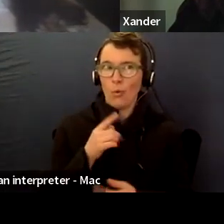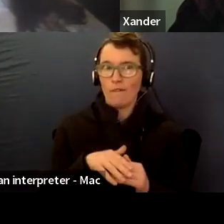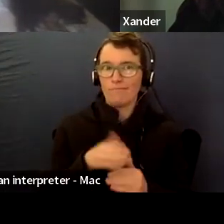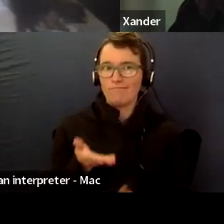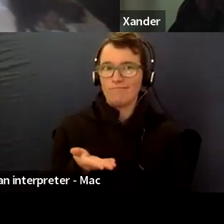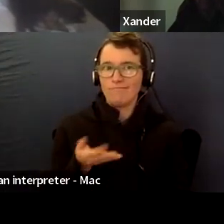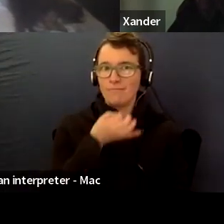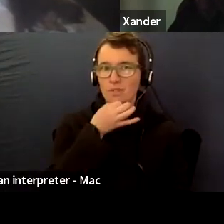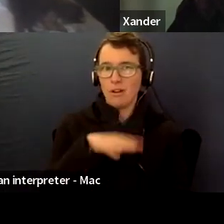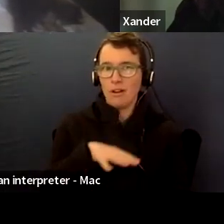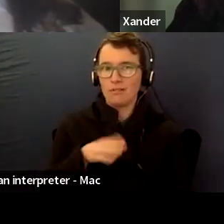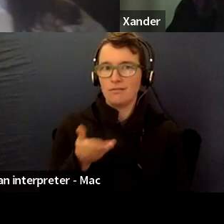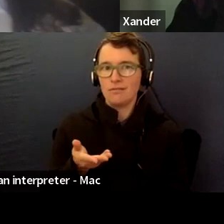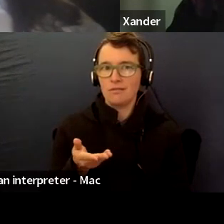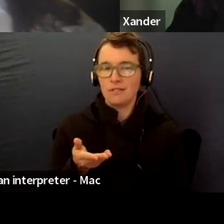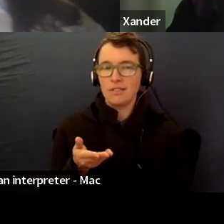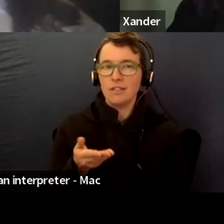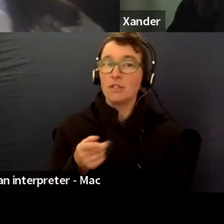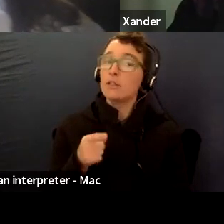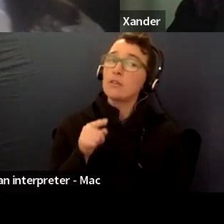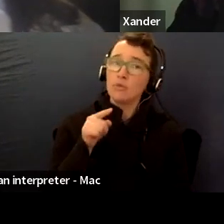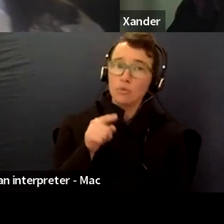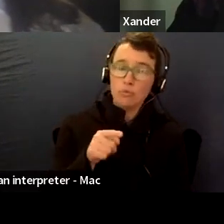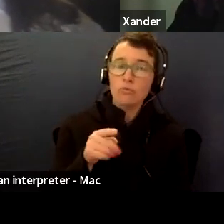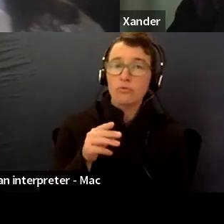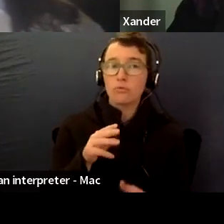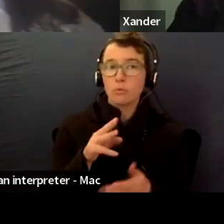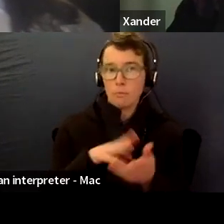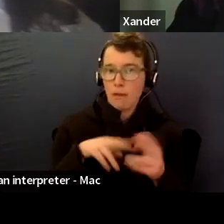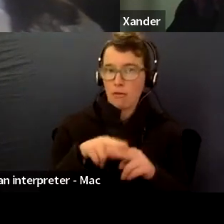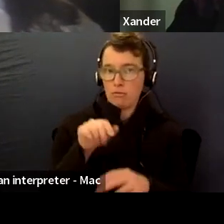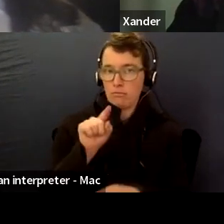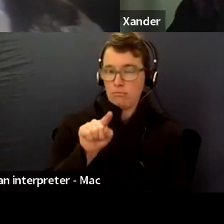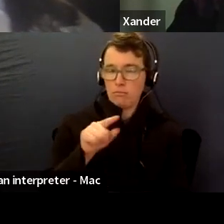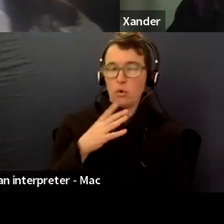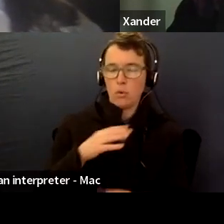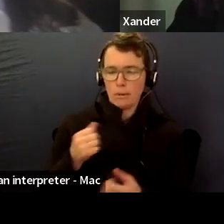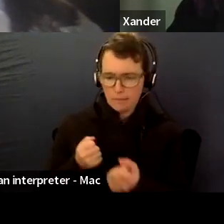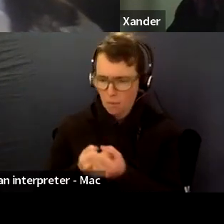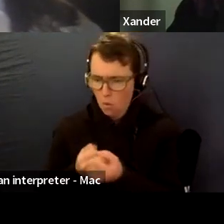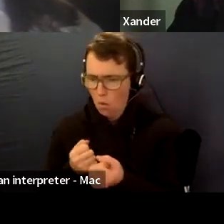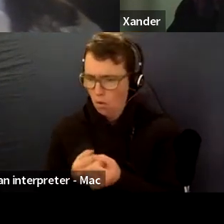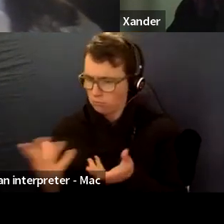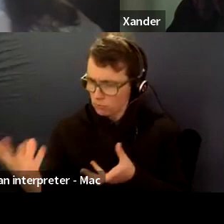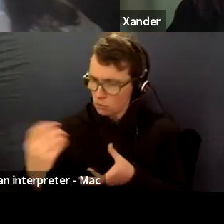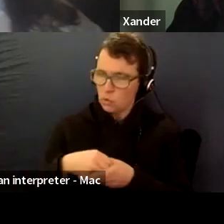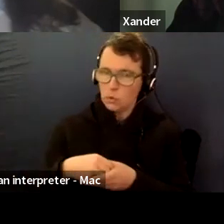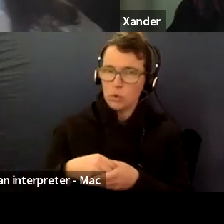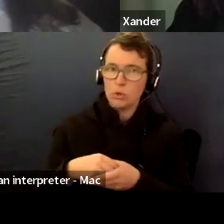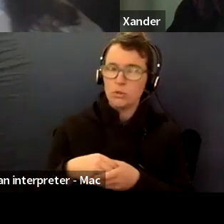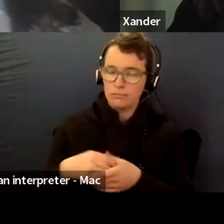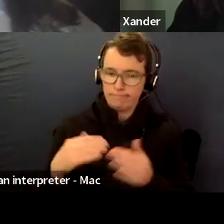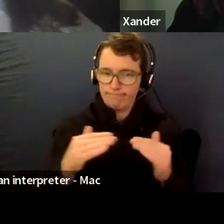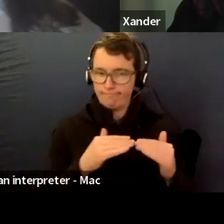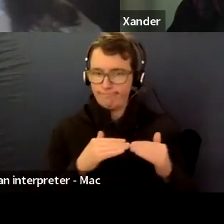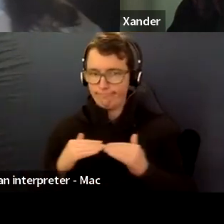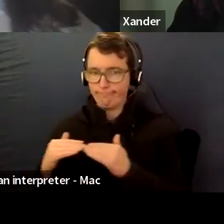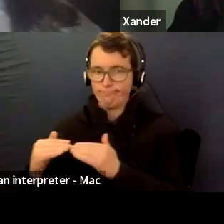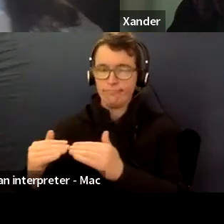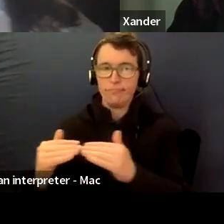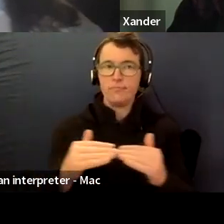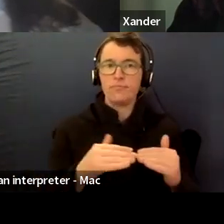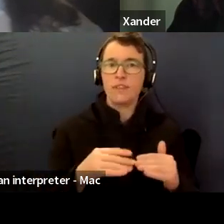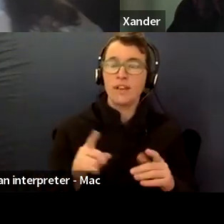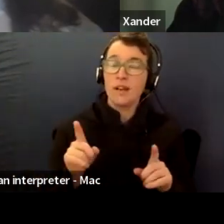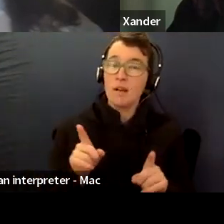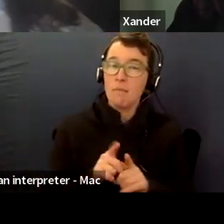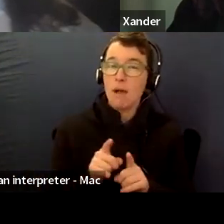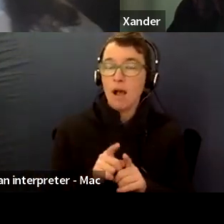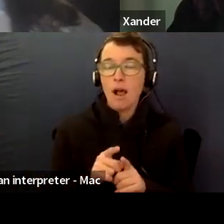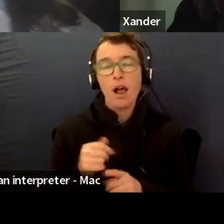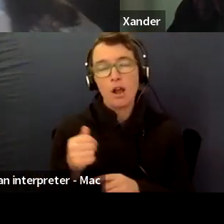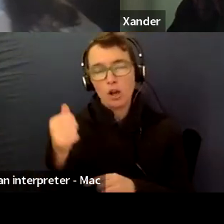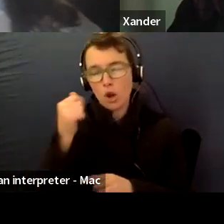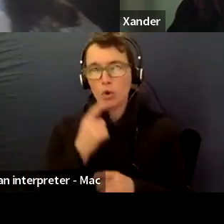as well. And you as the parent obviously are having want to support them as much as you can to be included on the same basis as their peers, but as you were talking about so in terms of risk assessments and things like that.